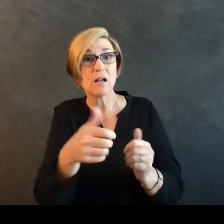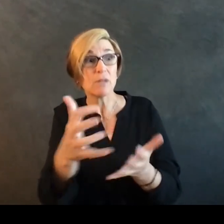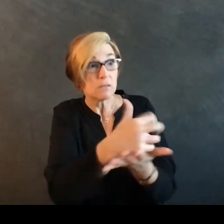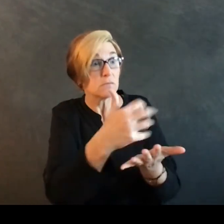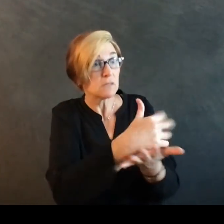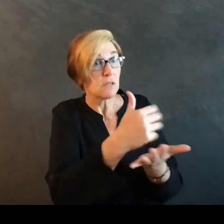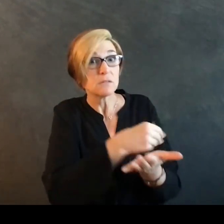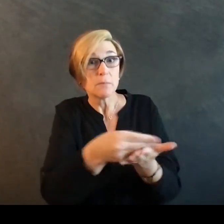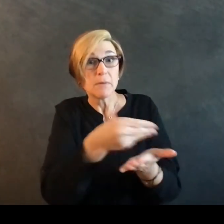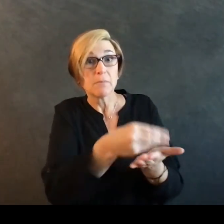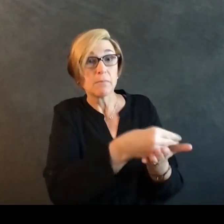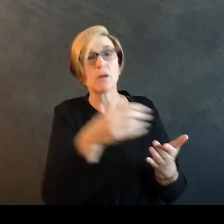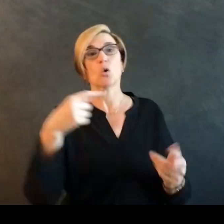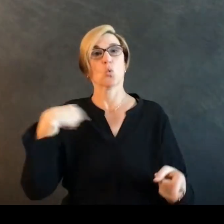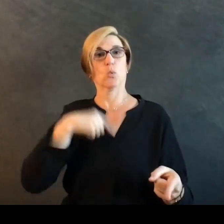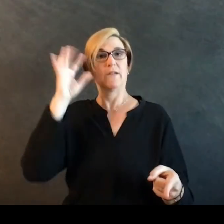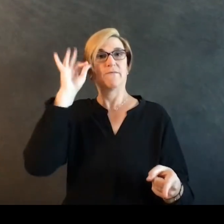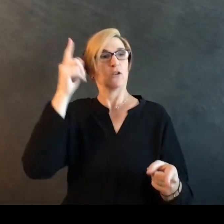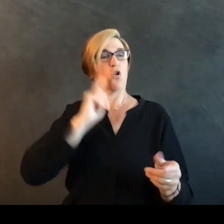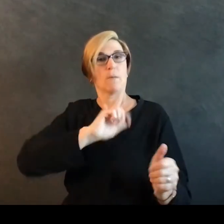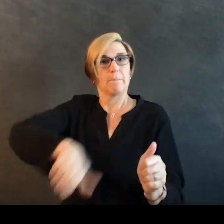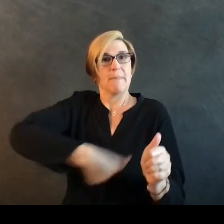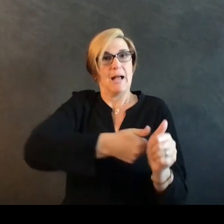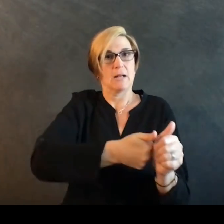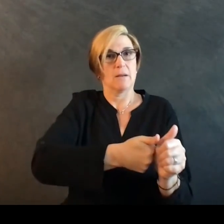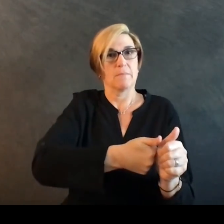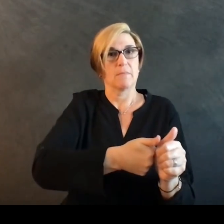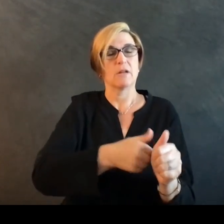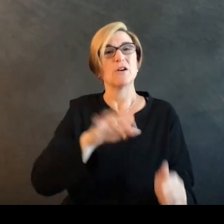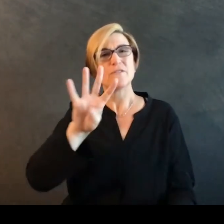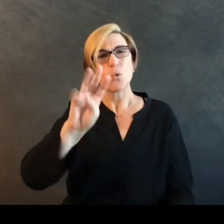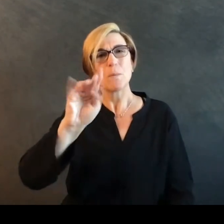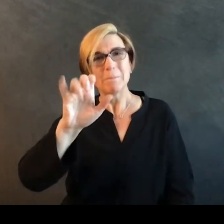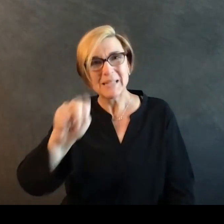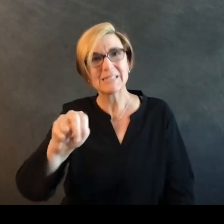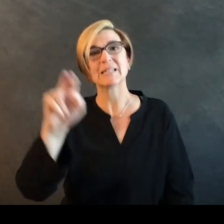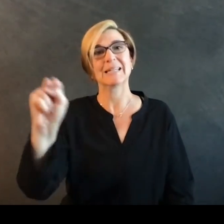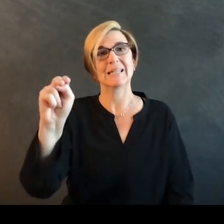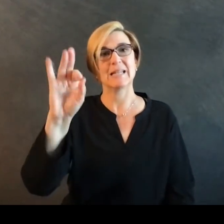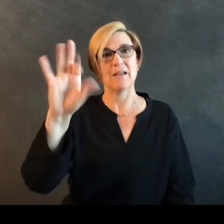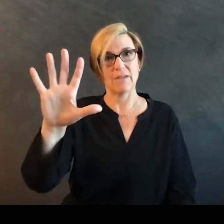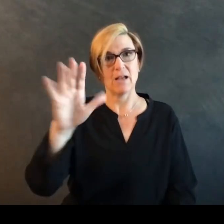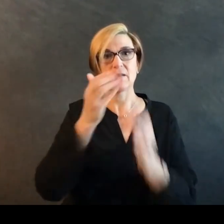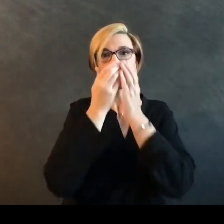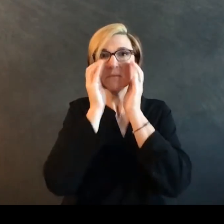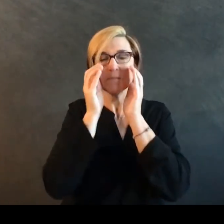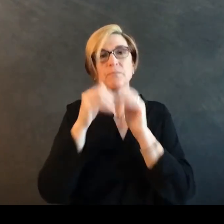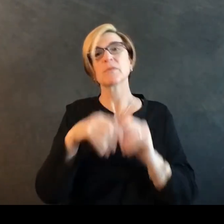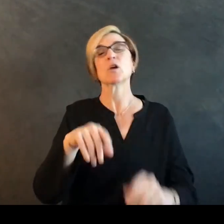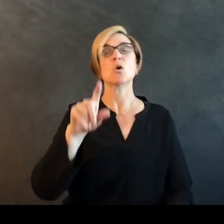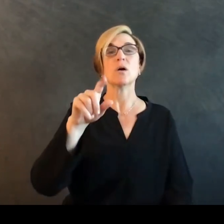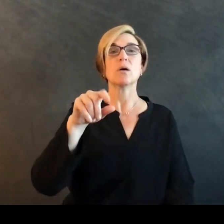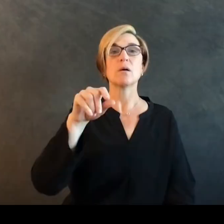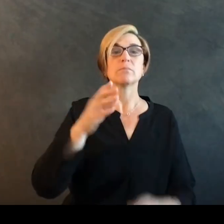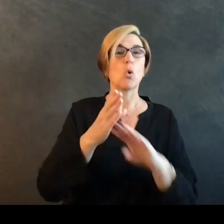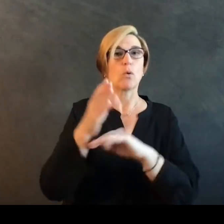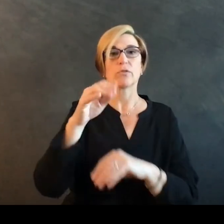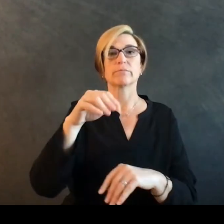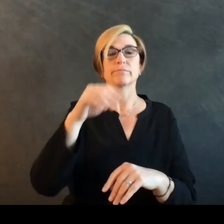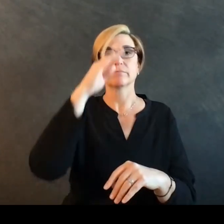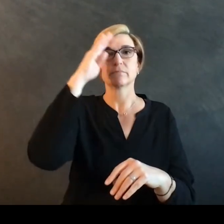gotten four million n95 respirators 1.8 million surgical masks 460 thousand face